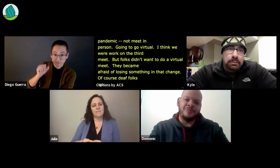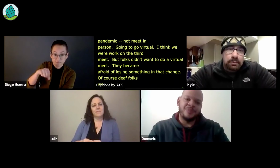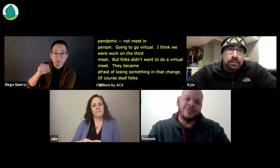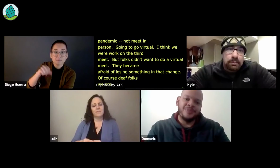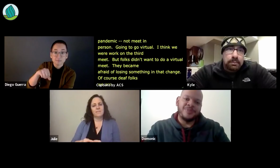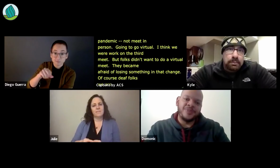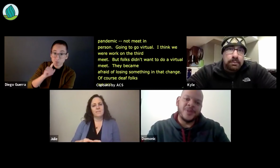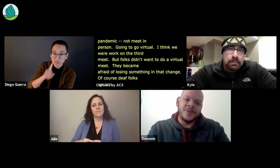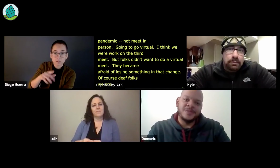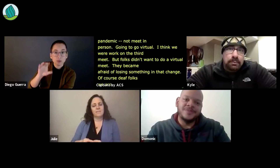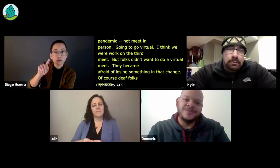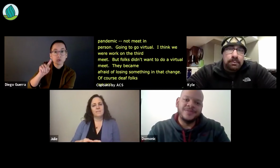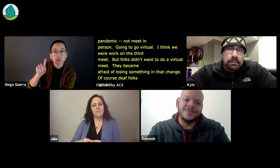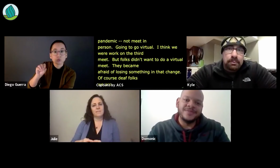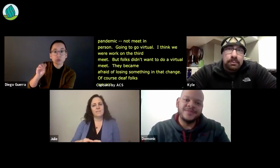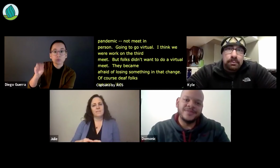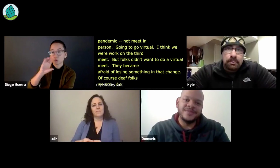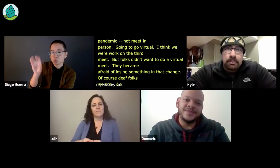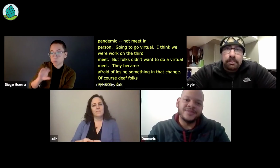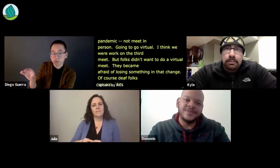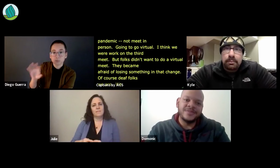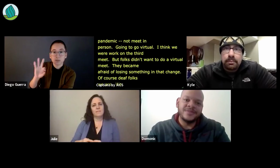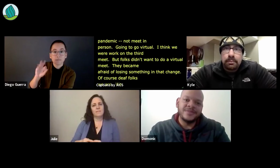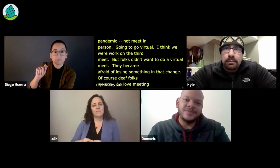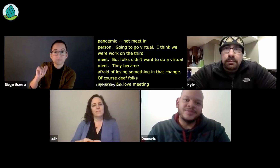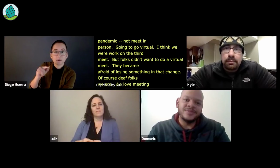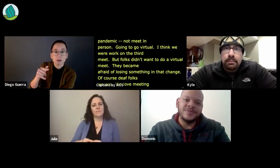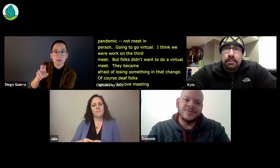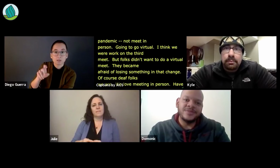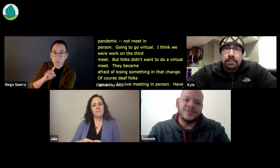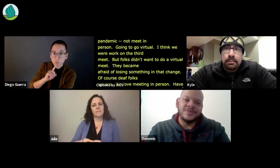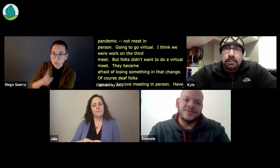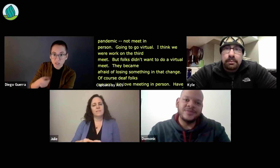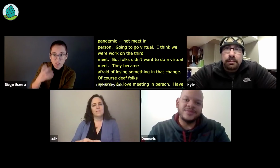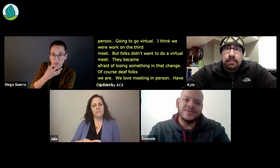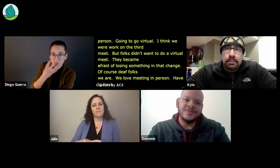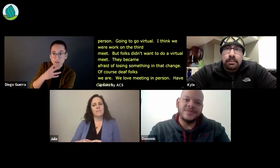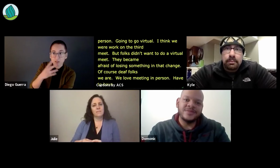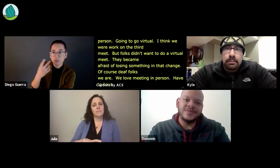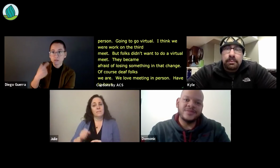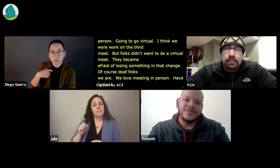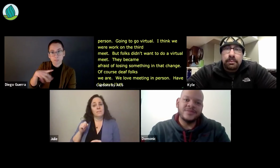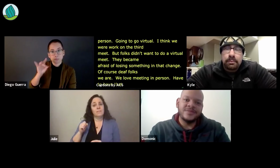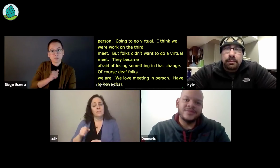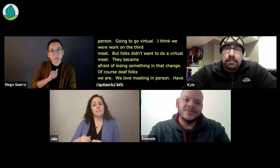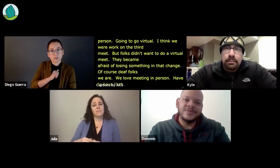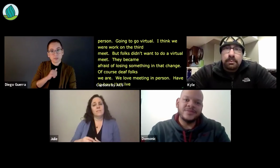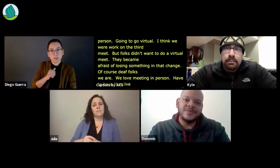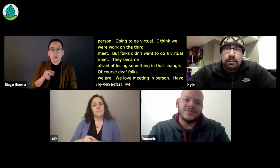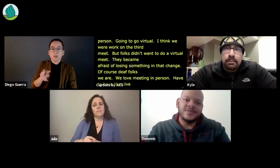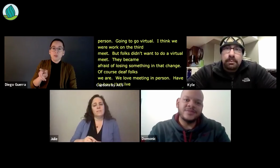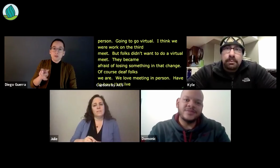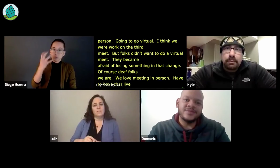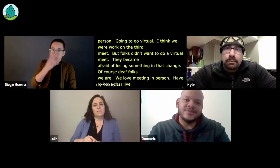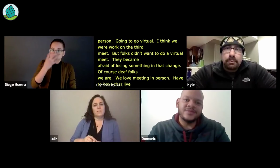And this is Diego. Right. Zoom has, well, really surprised me.